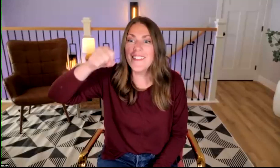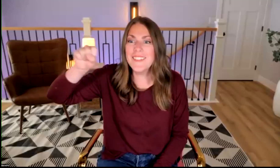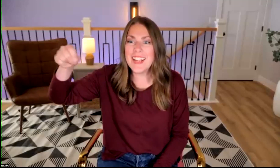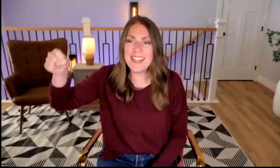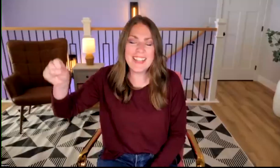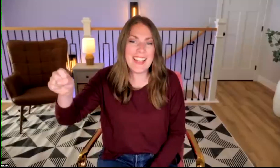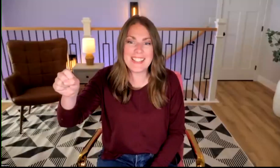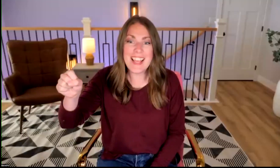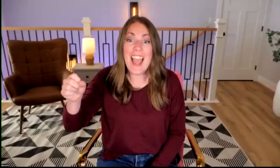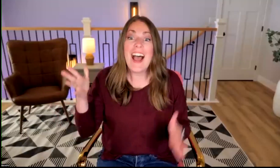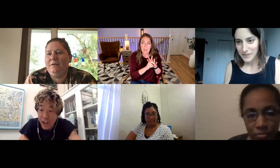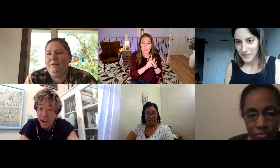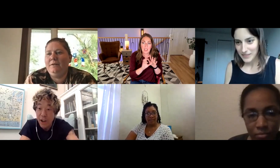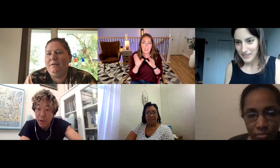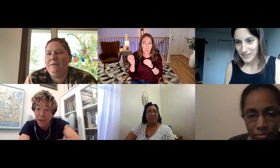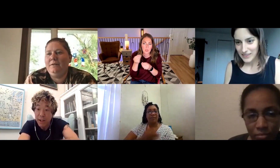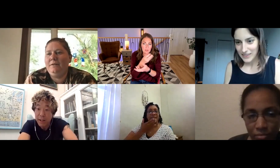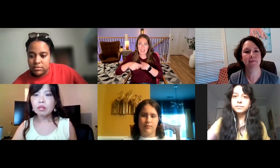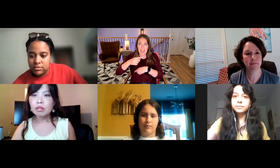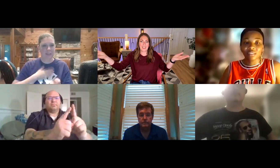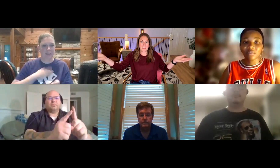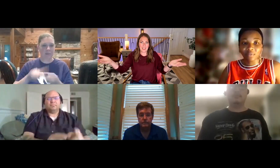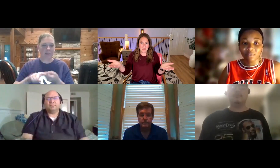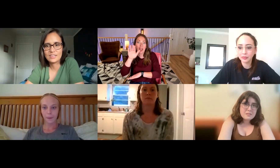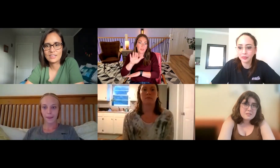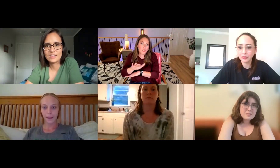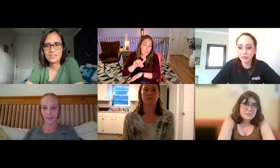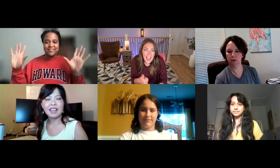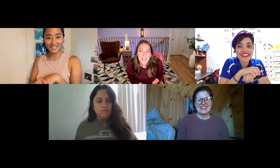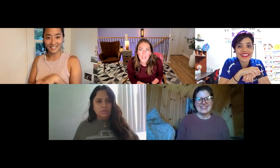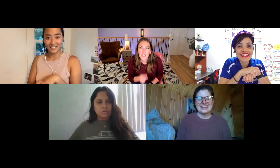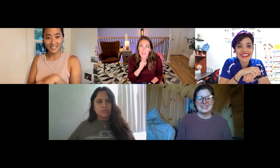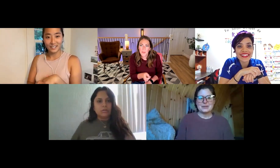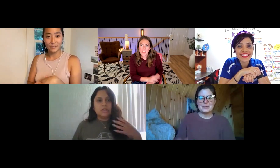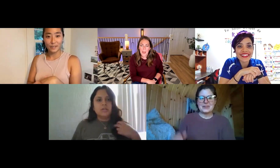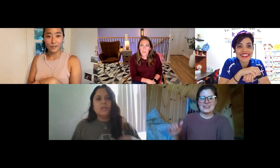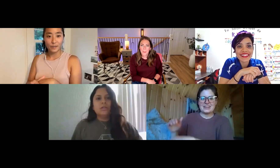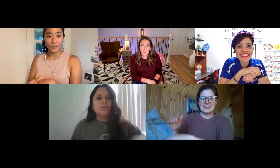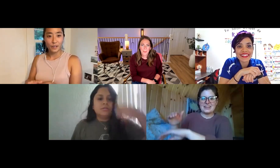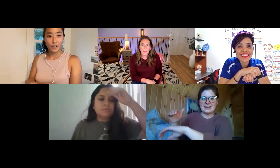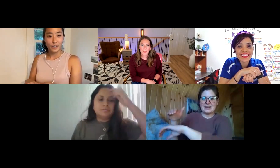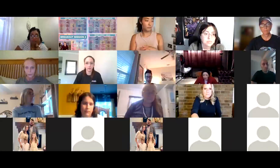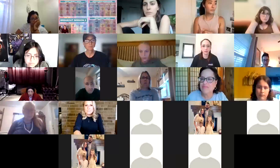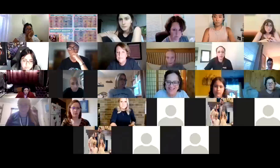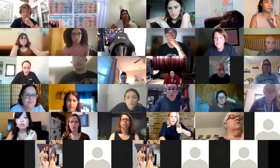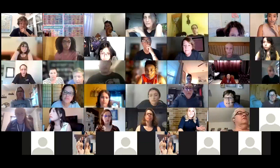weekly interactive broadcast where I will answer questions and teach on concepts of ASL that we